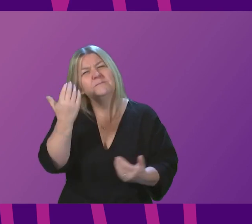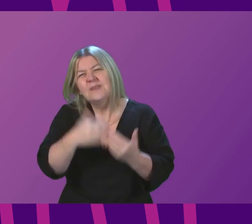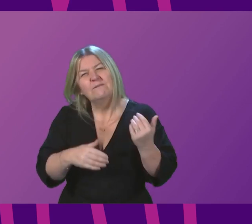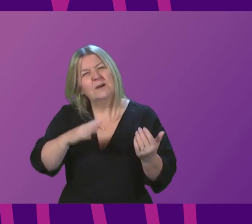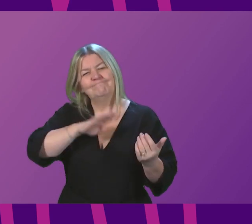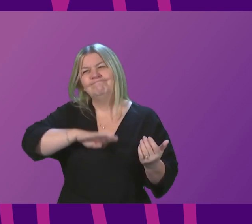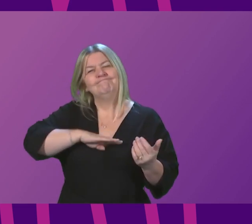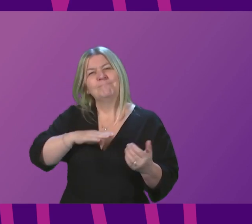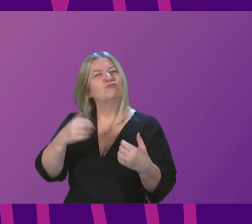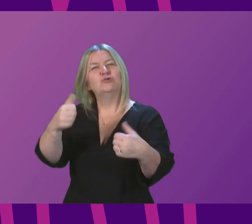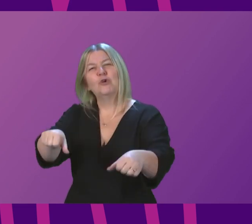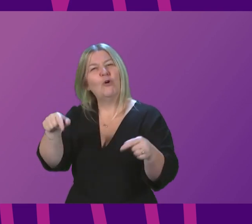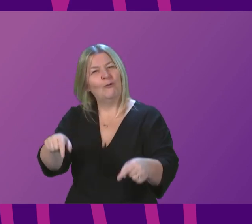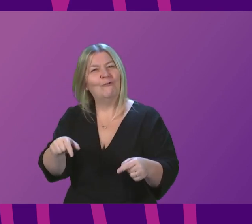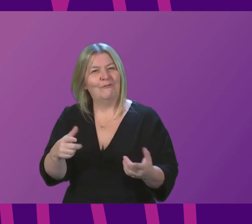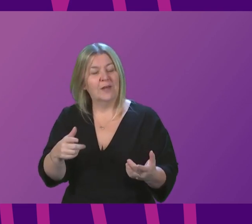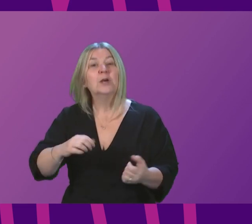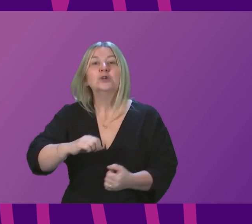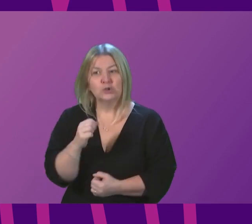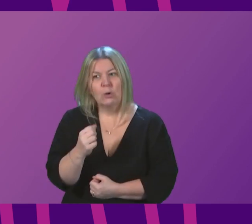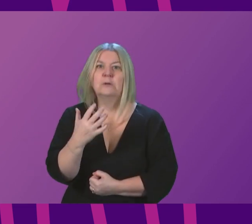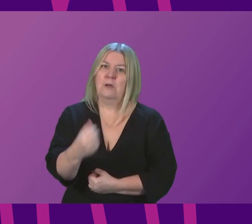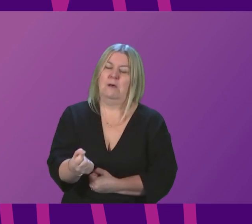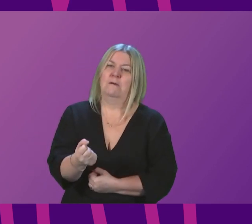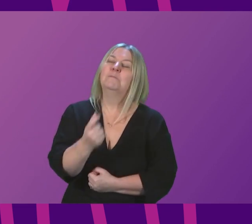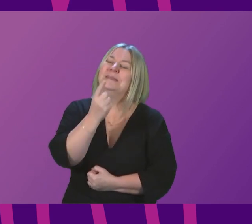Scotland has an abundance of renewable energy potential.